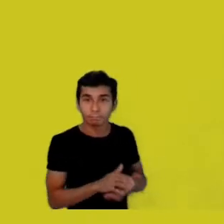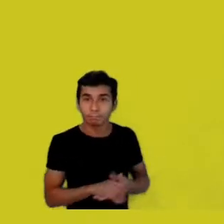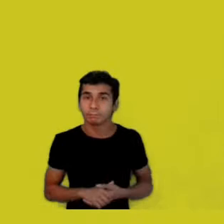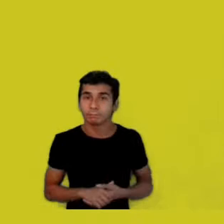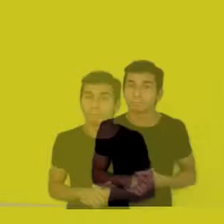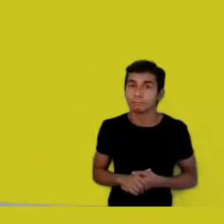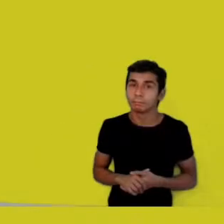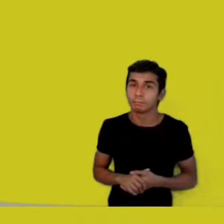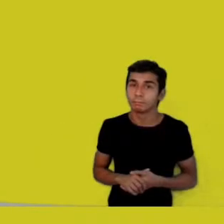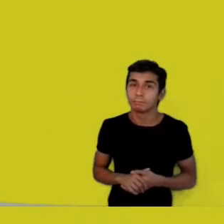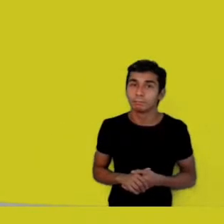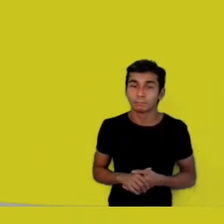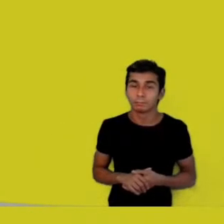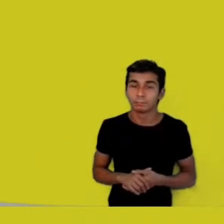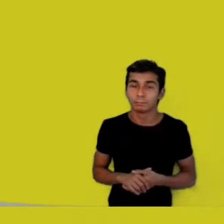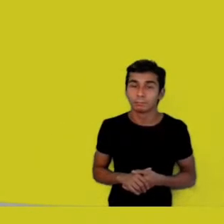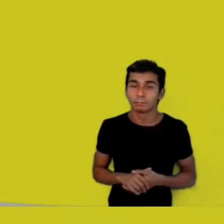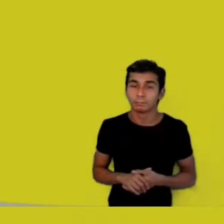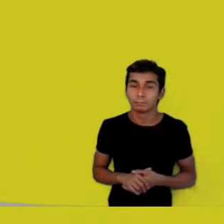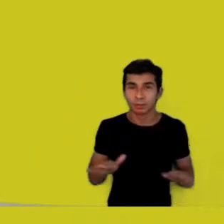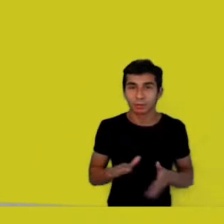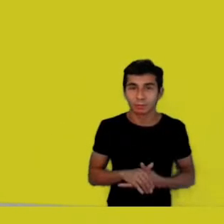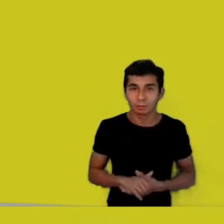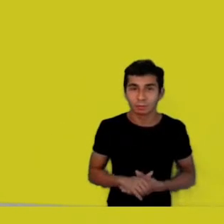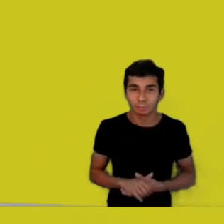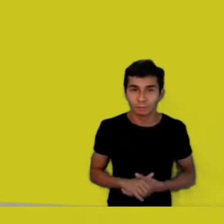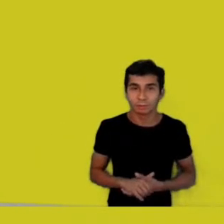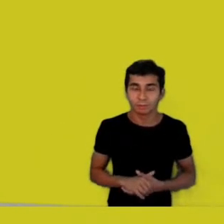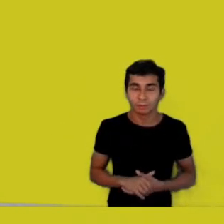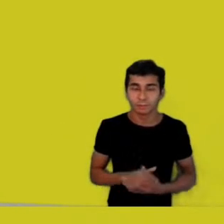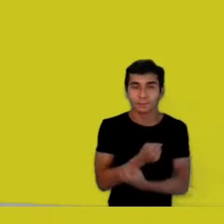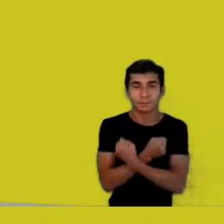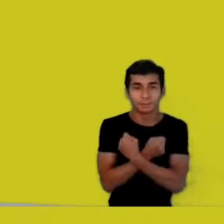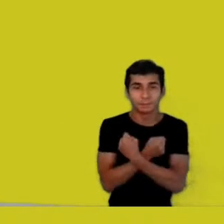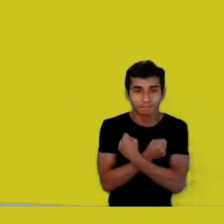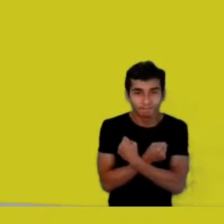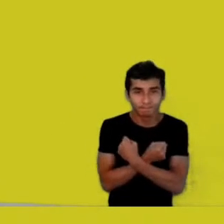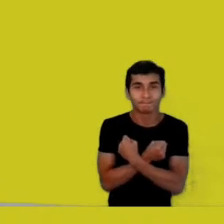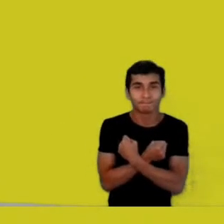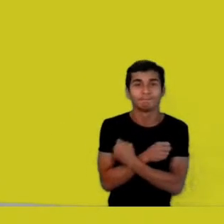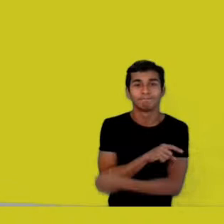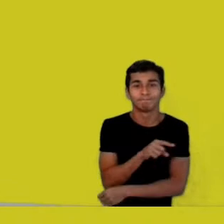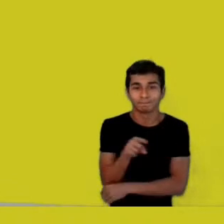Well, that’s it. Cheers, I hope to see you all soon,